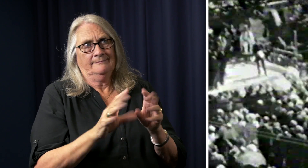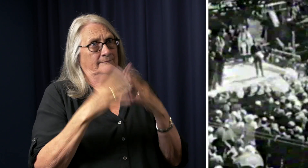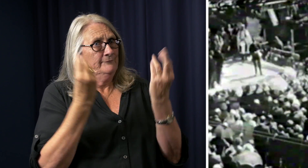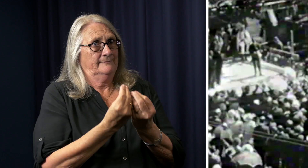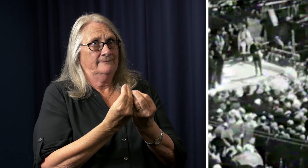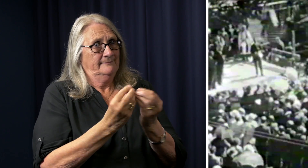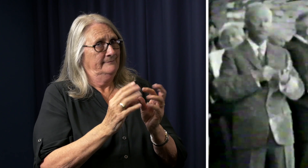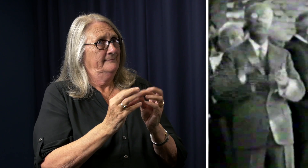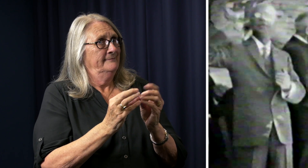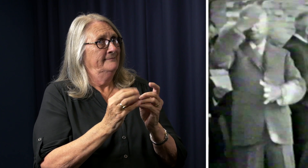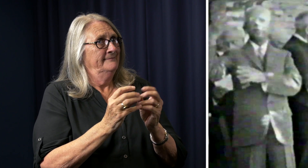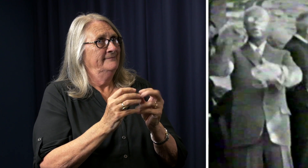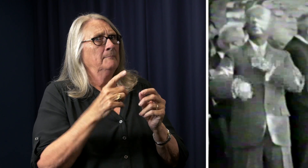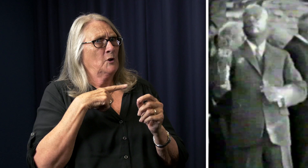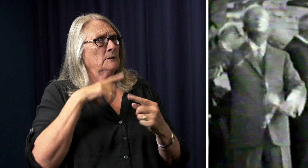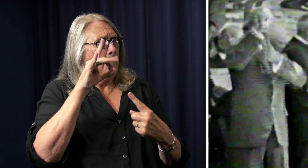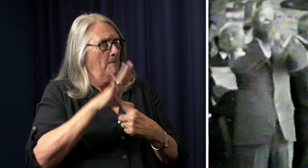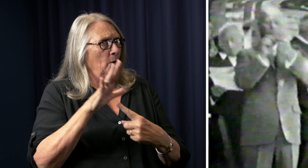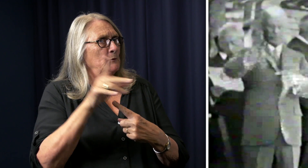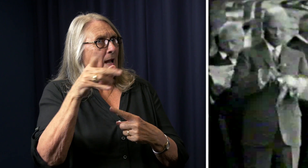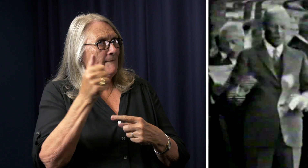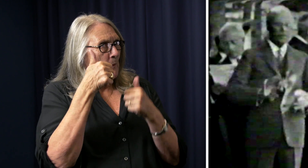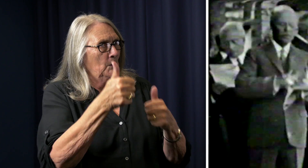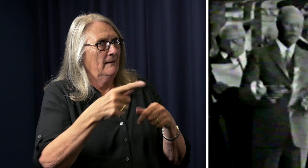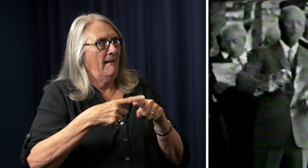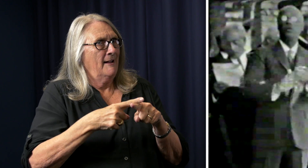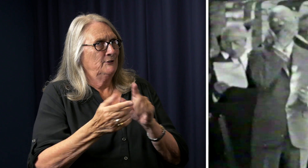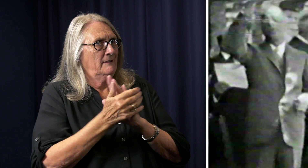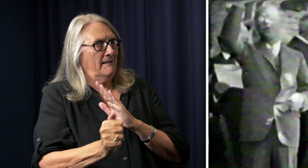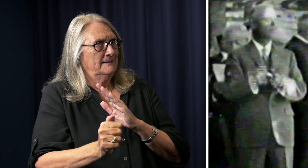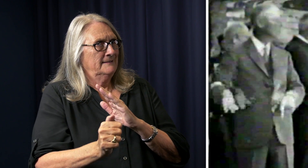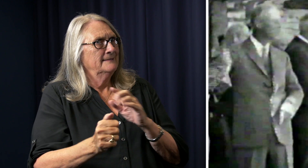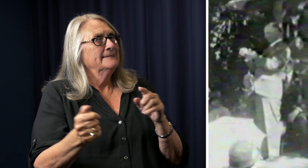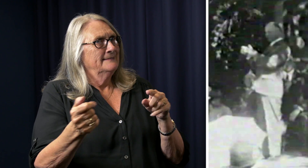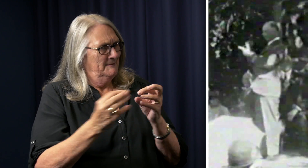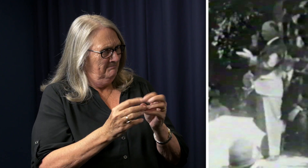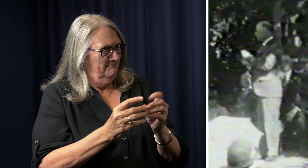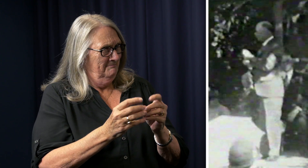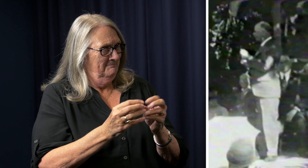most deaf people would use finger spelling the alphabet on their hands because they had such good English and everything would